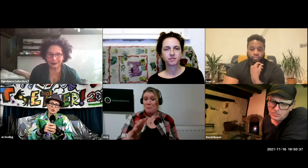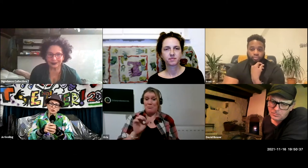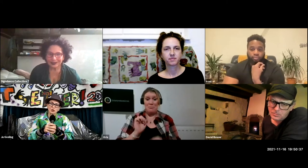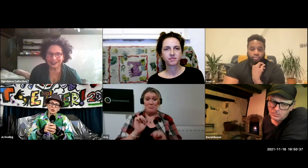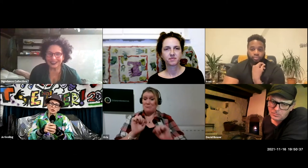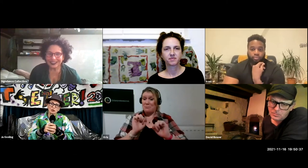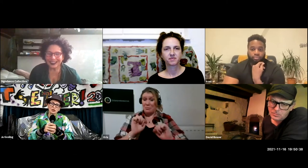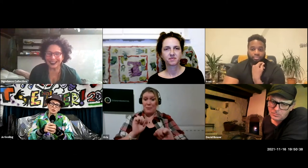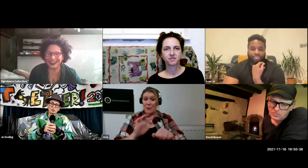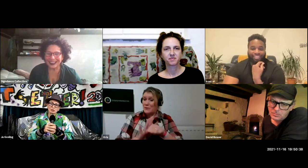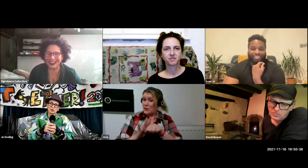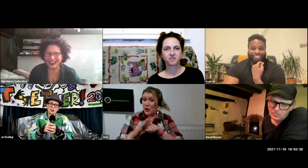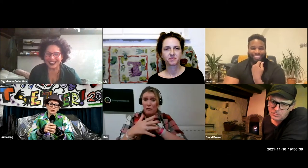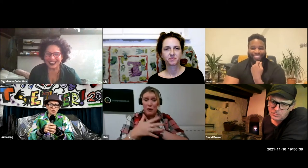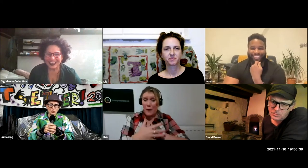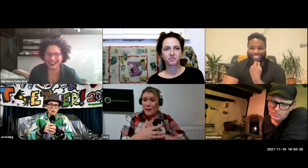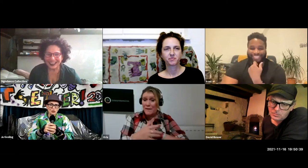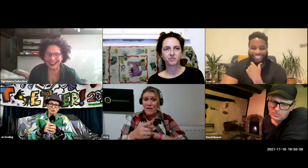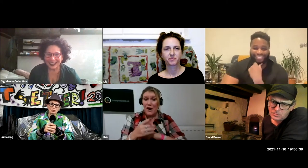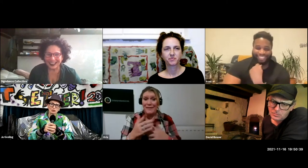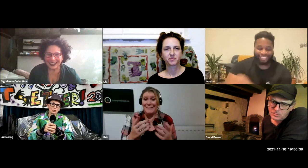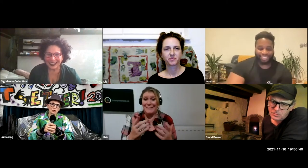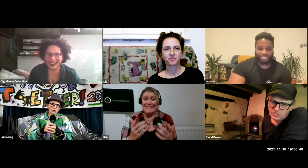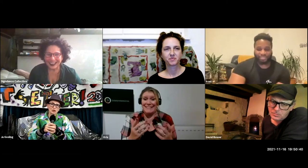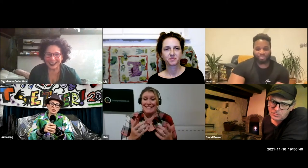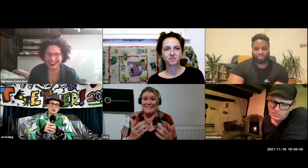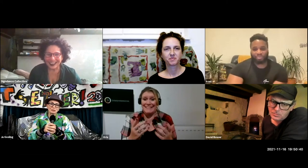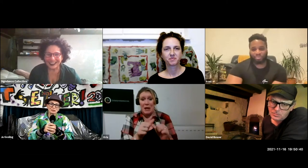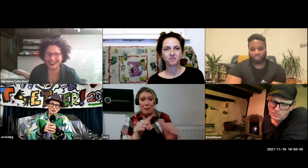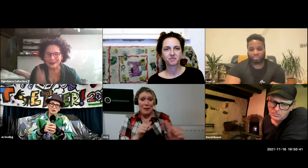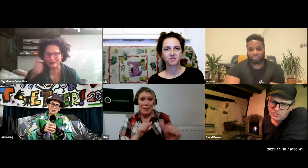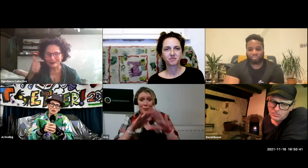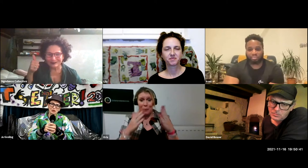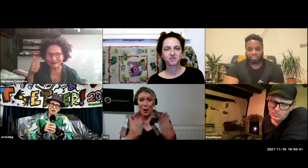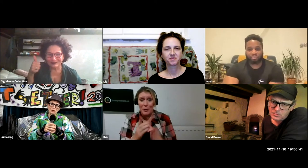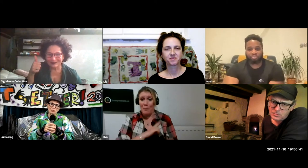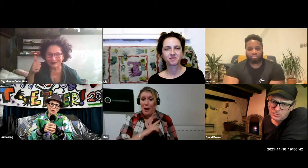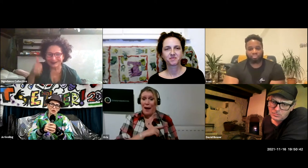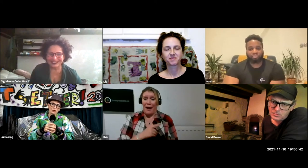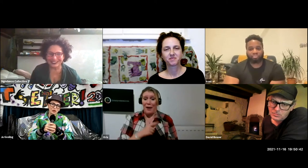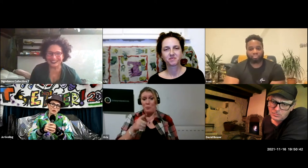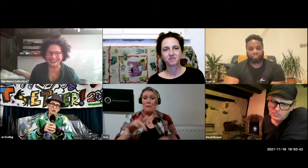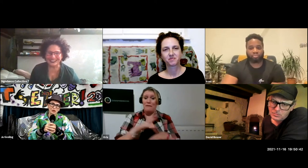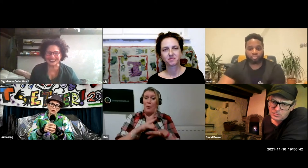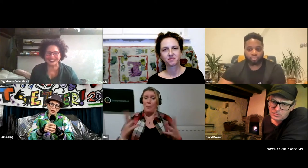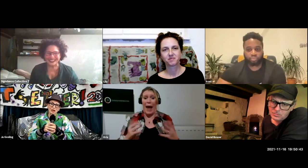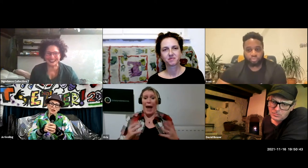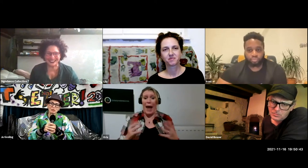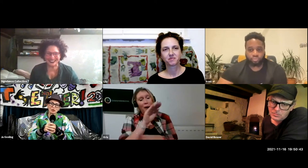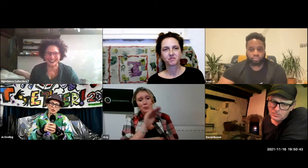creating work, you could really tell